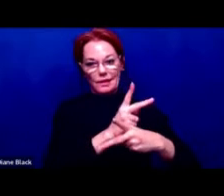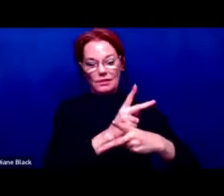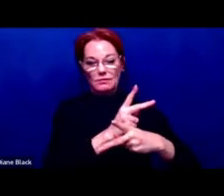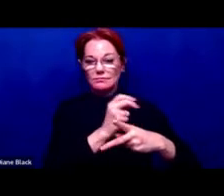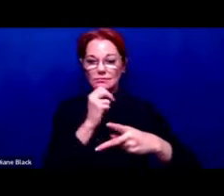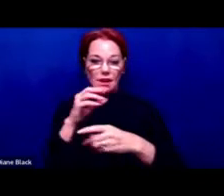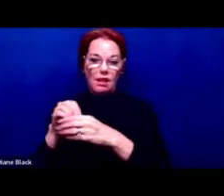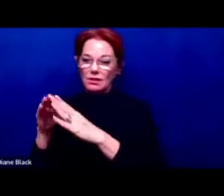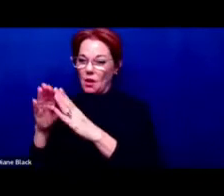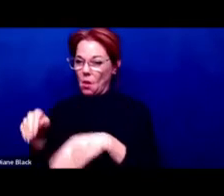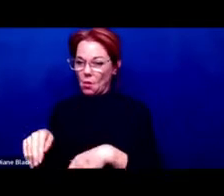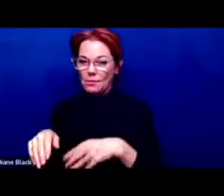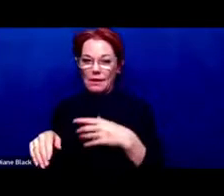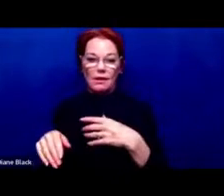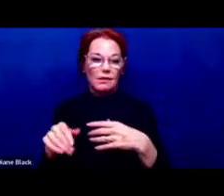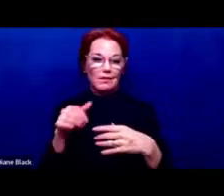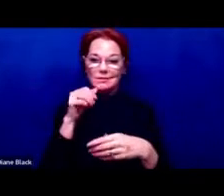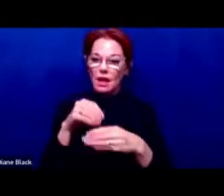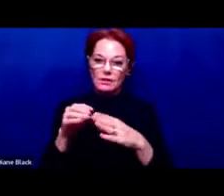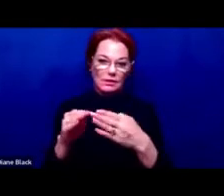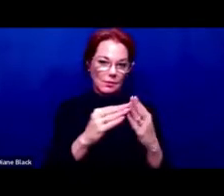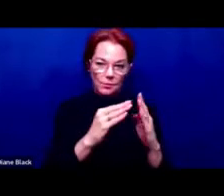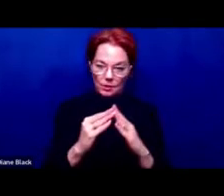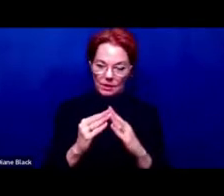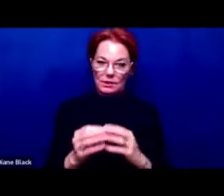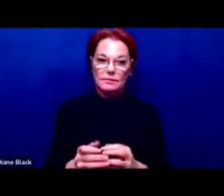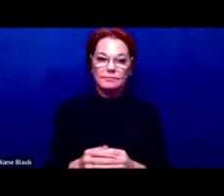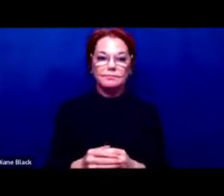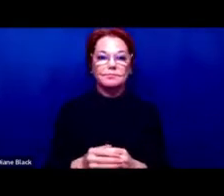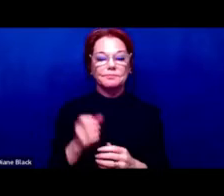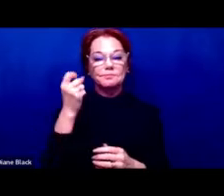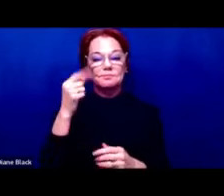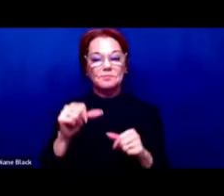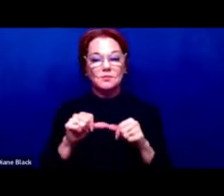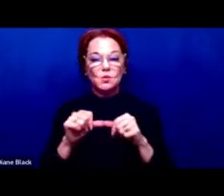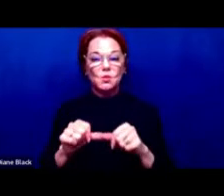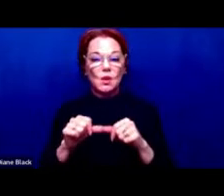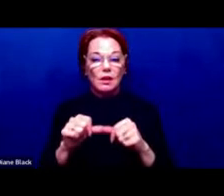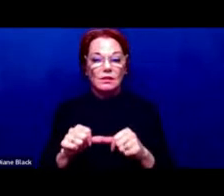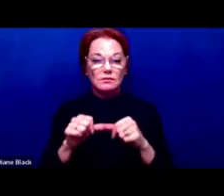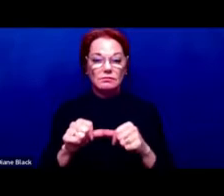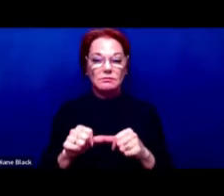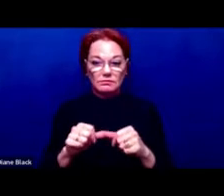their community. And so and then again, these these chronic conditions, you know, we see over and over in the general